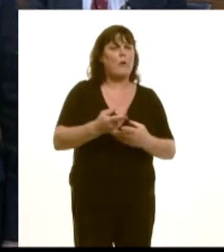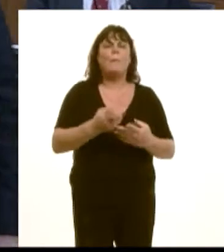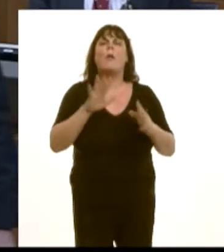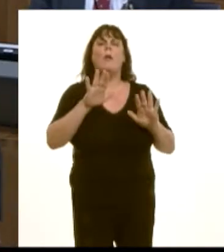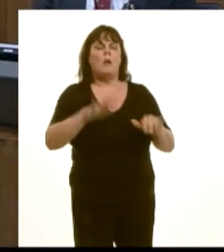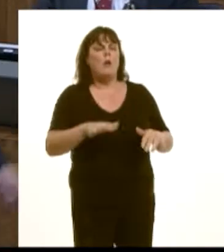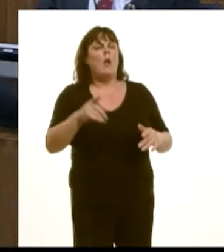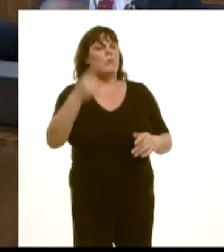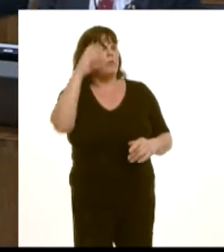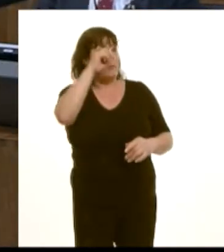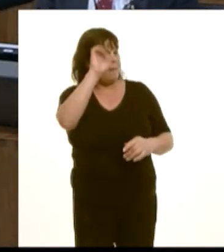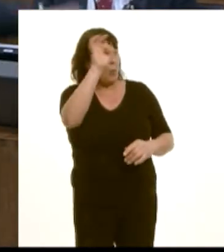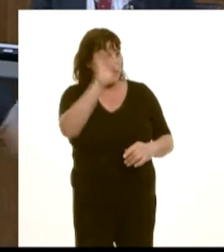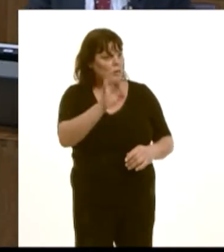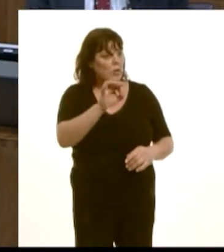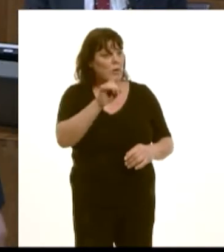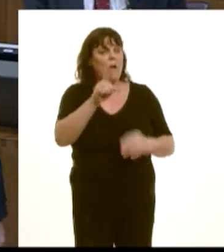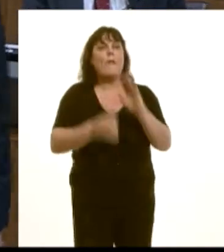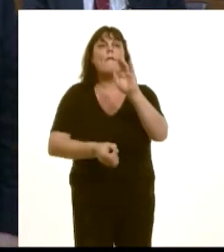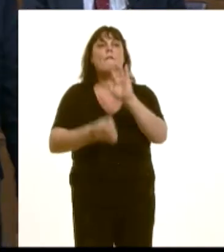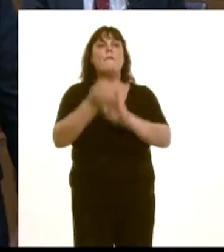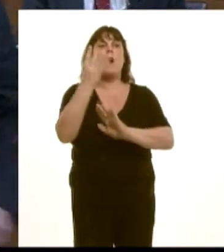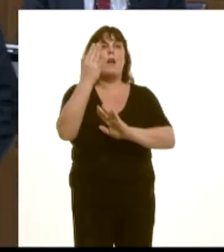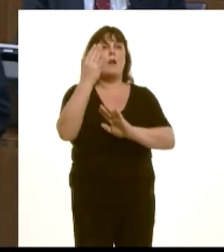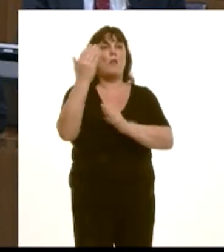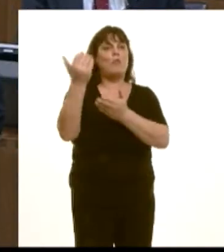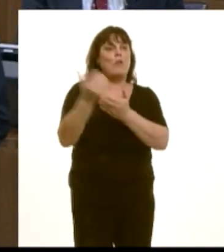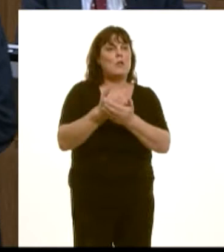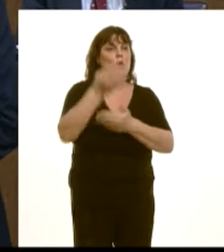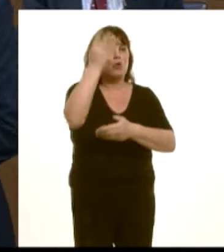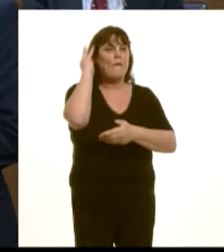authority, I think that she was at an event this morning celebrating that accreditation.